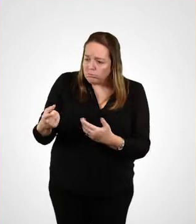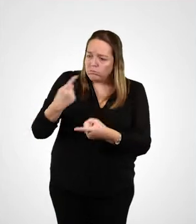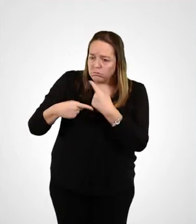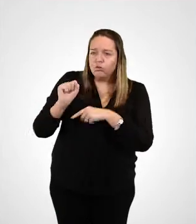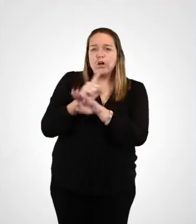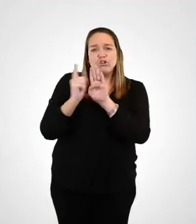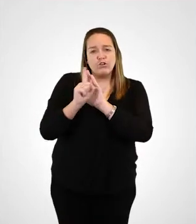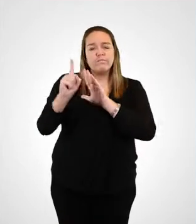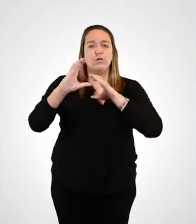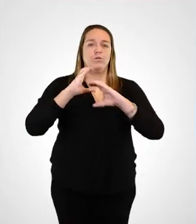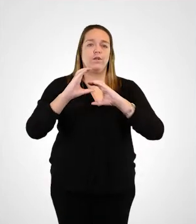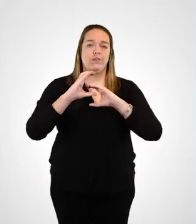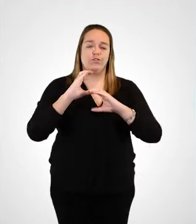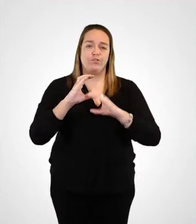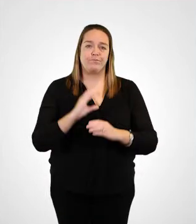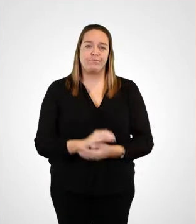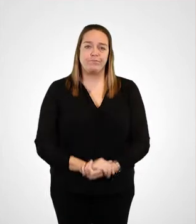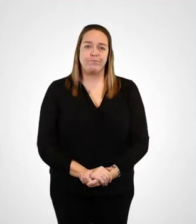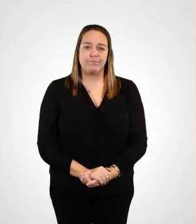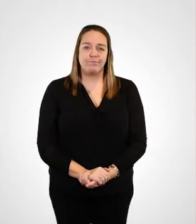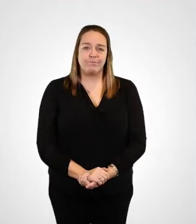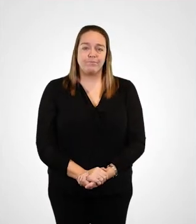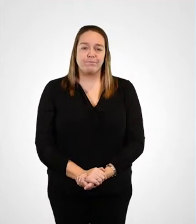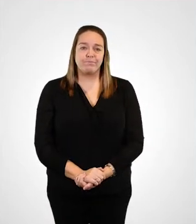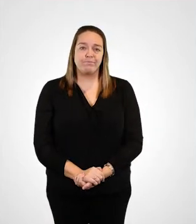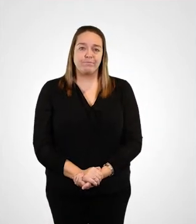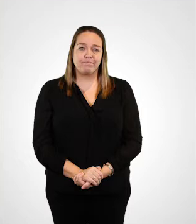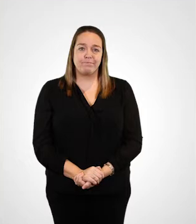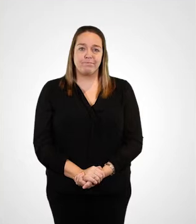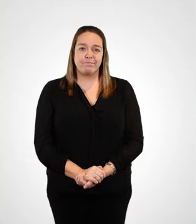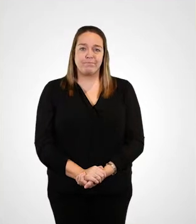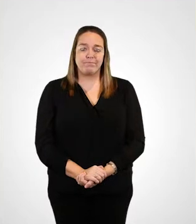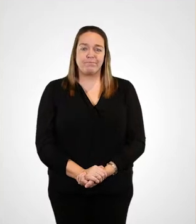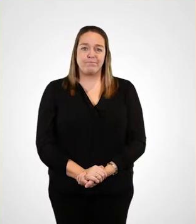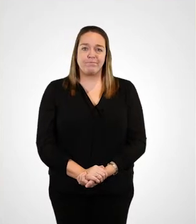the child using these assertive communication techniques.